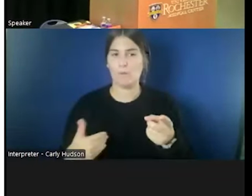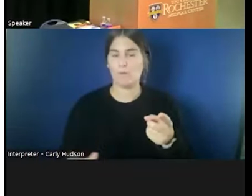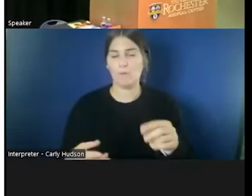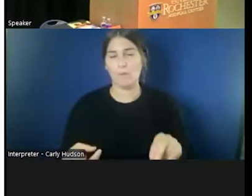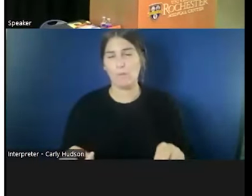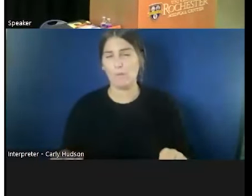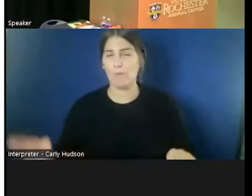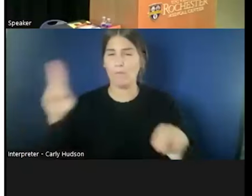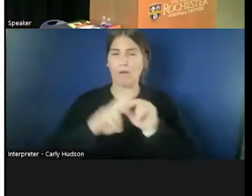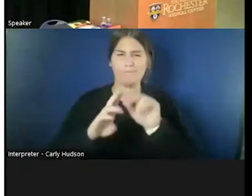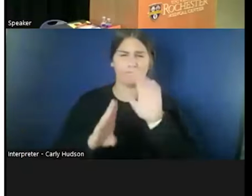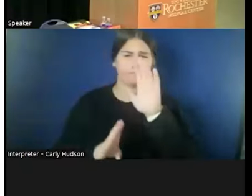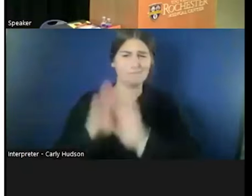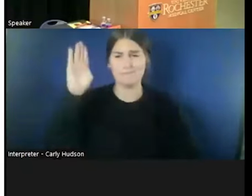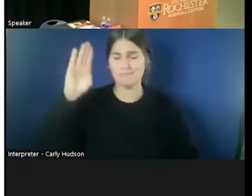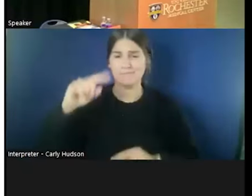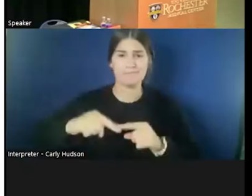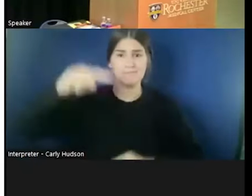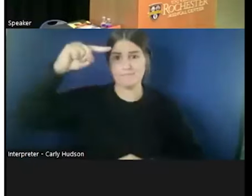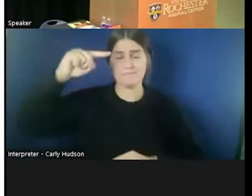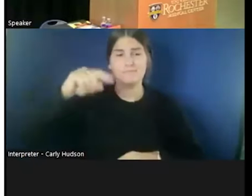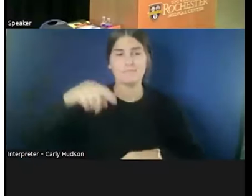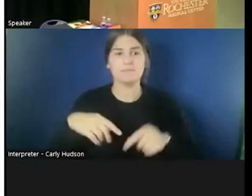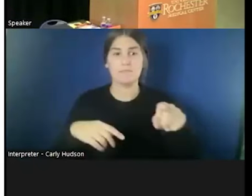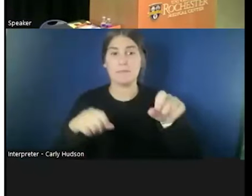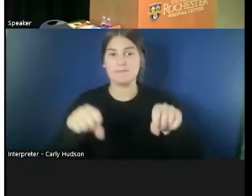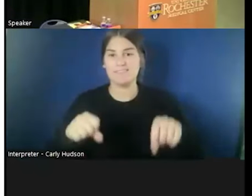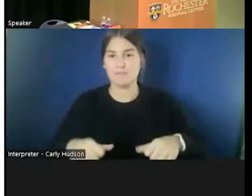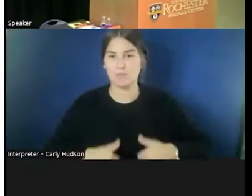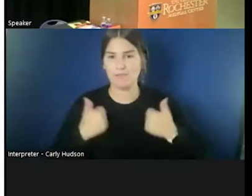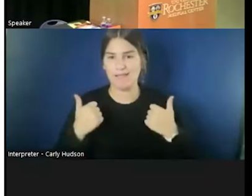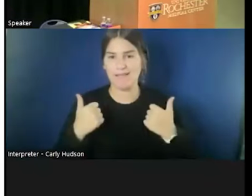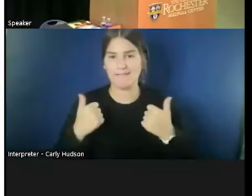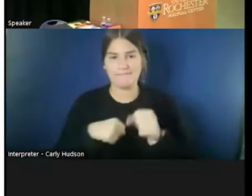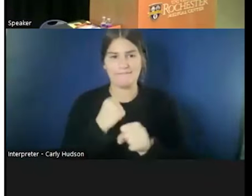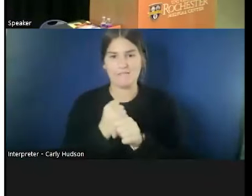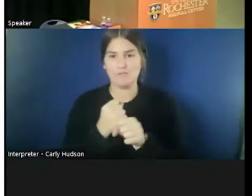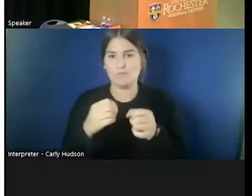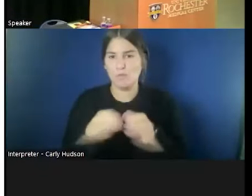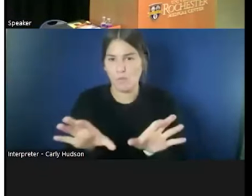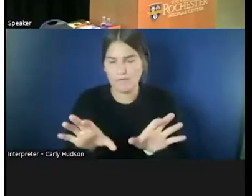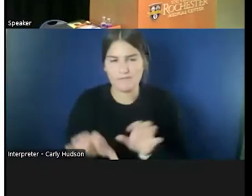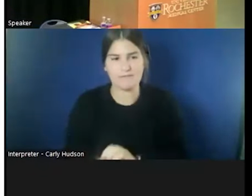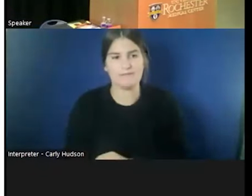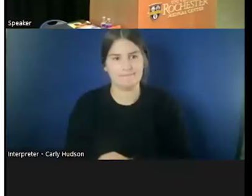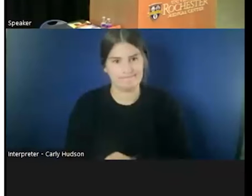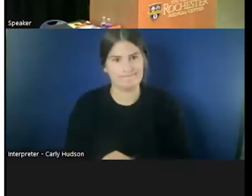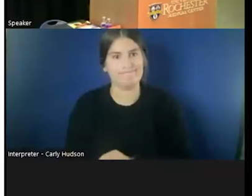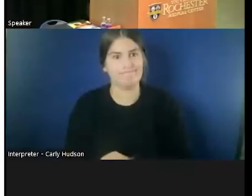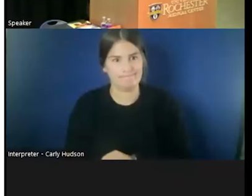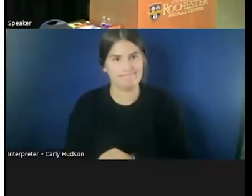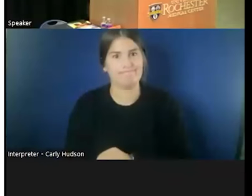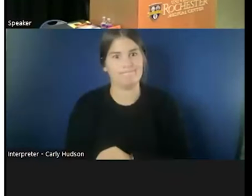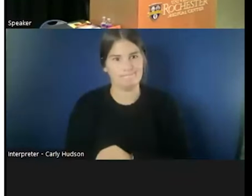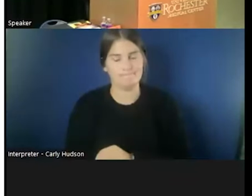and this is the years of potential life lost per 100,000 population those numbers are alarming and